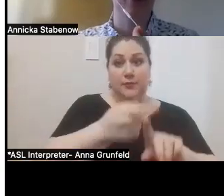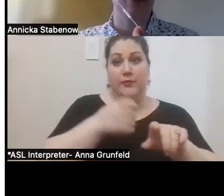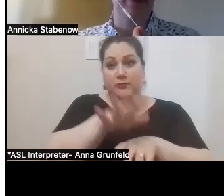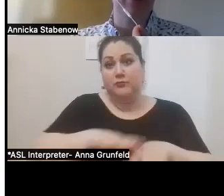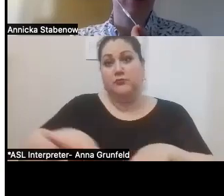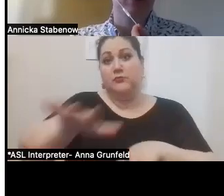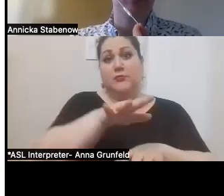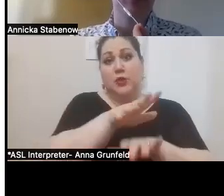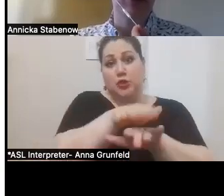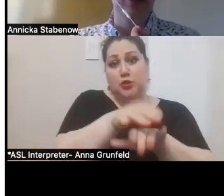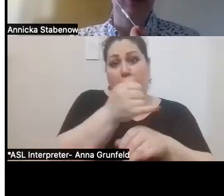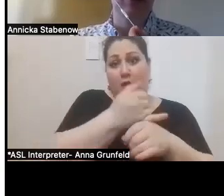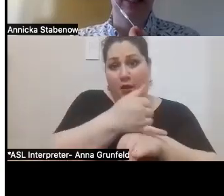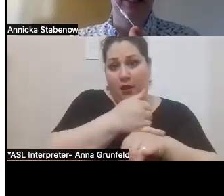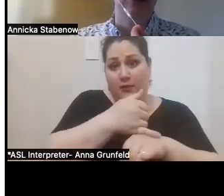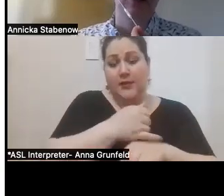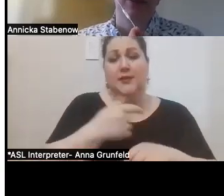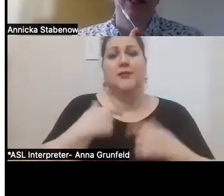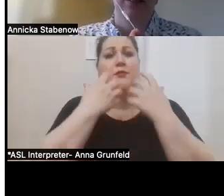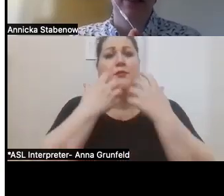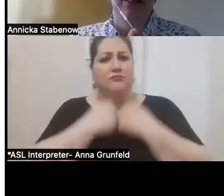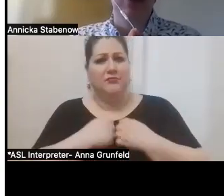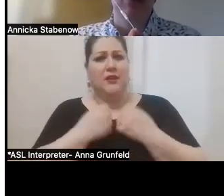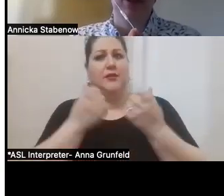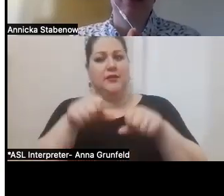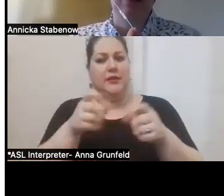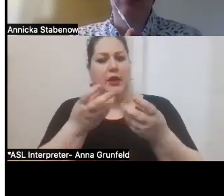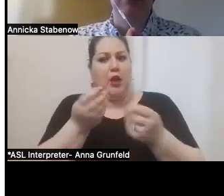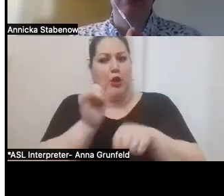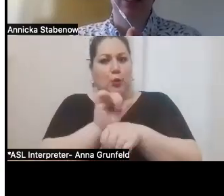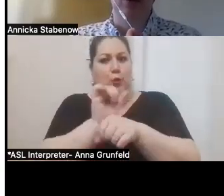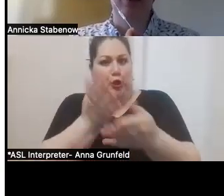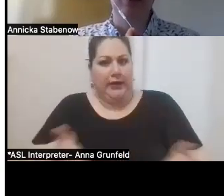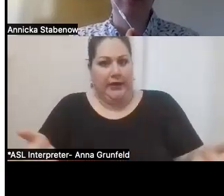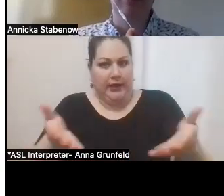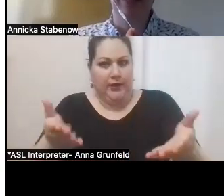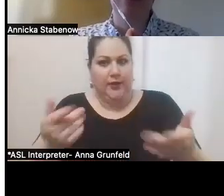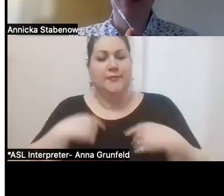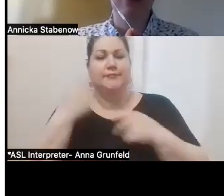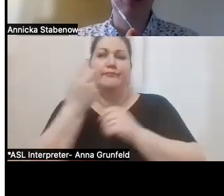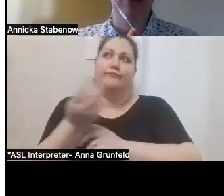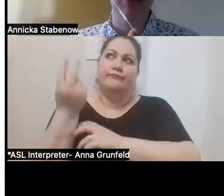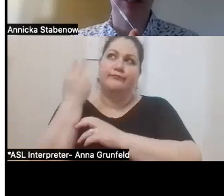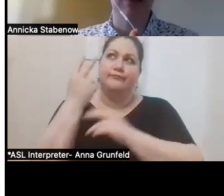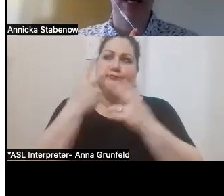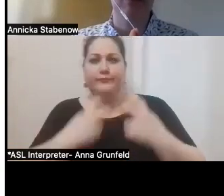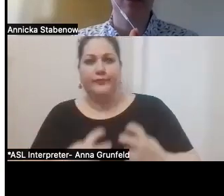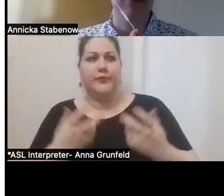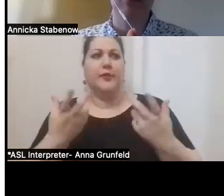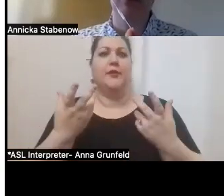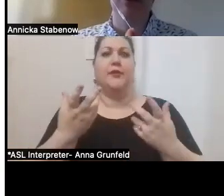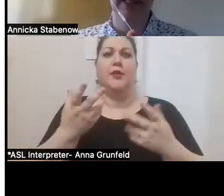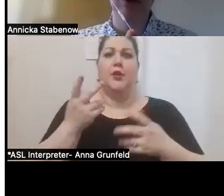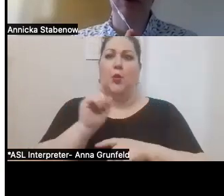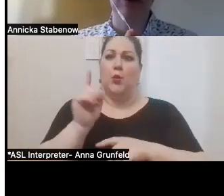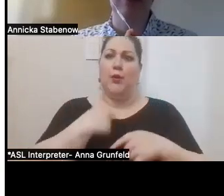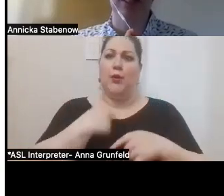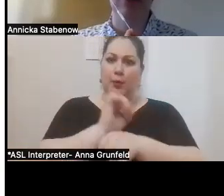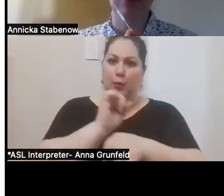When we're reflecting on the land acknowledgement, I think of the places I've lived and worked and the immense privilege I've had to be able to move freely throughout this country.